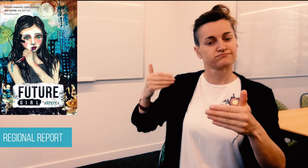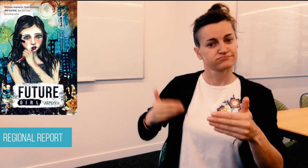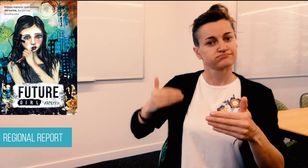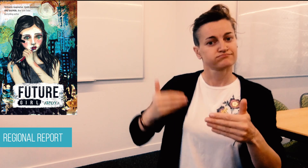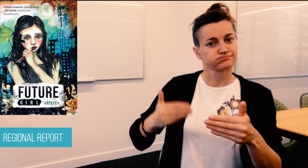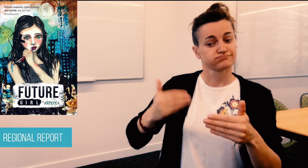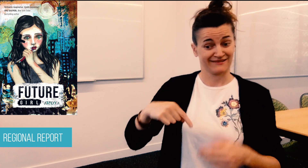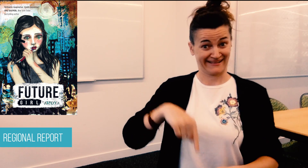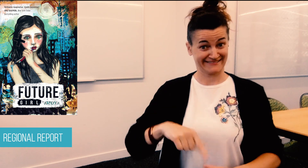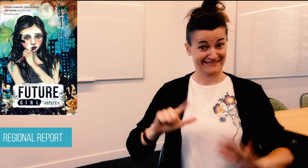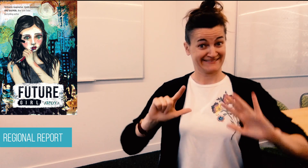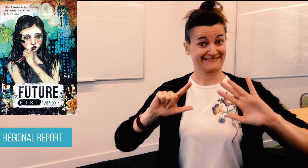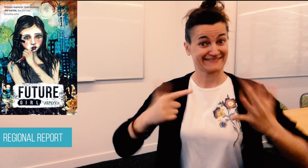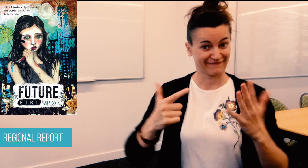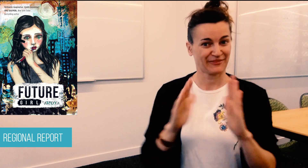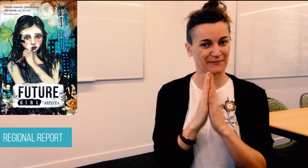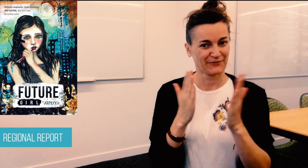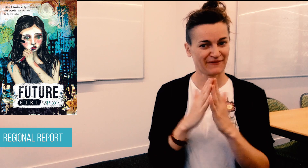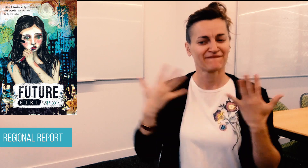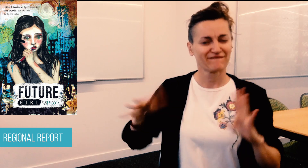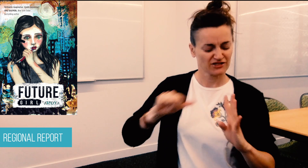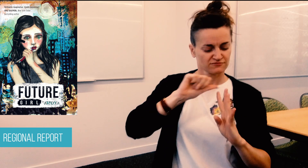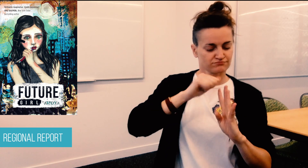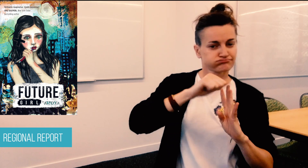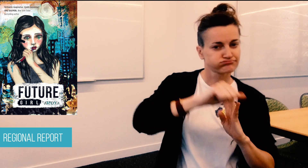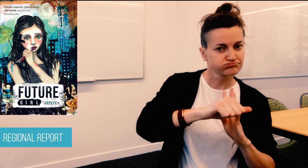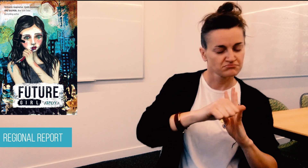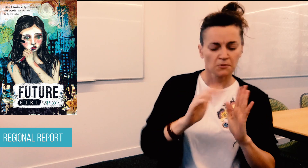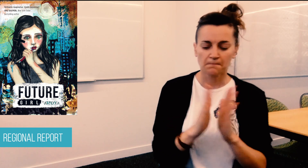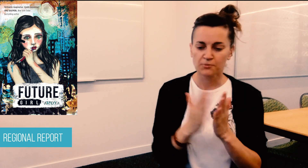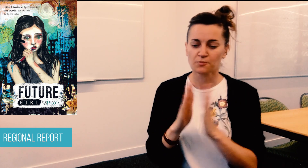she has created a four-book series as well as other